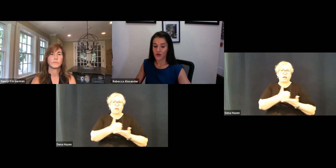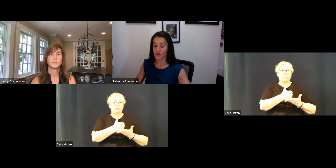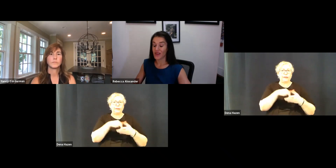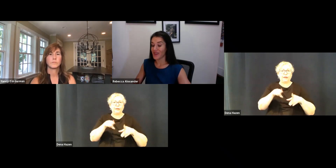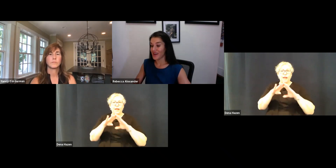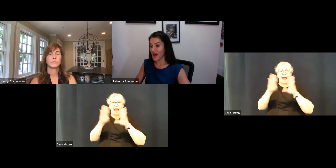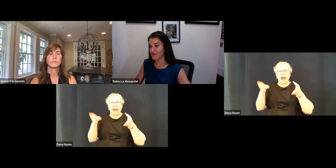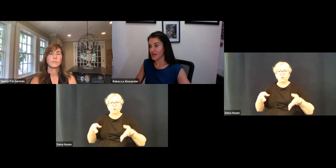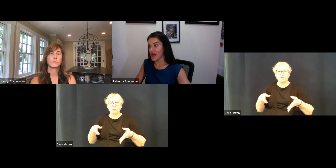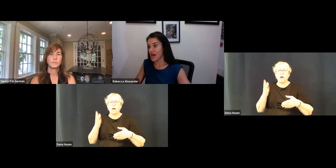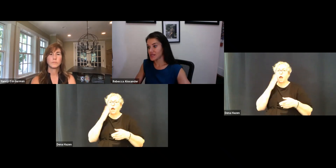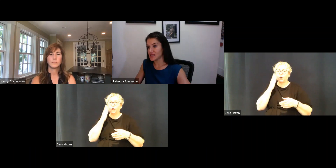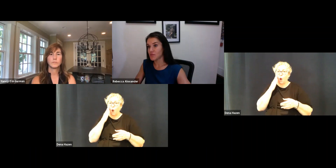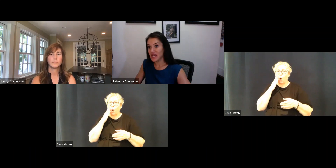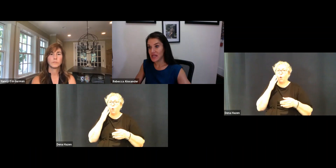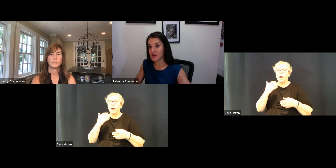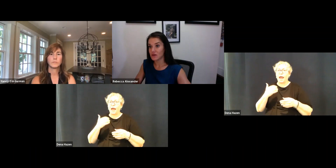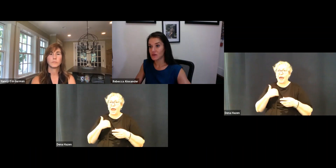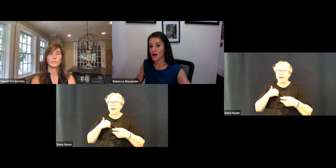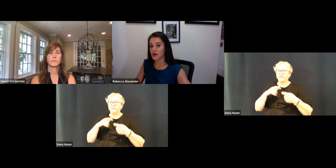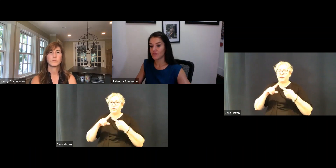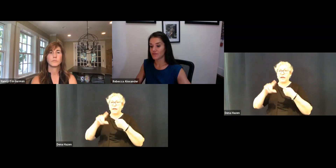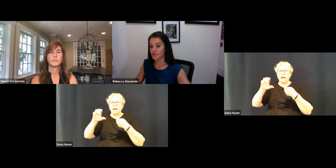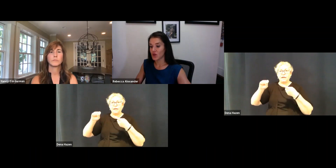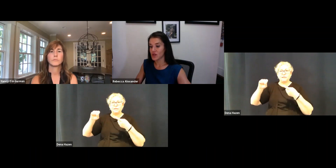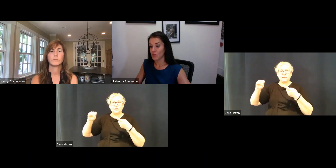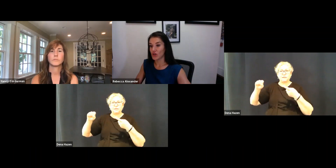I know that then having an SSP, someone